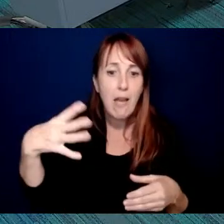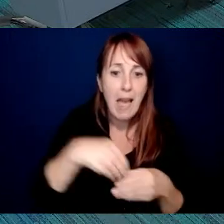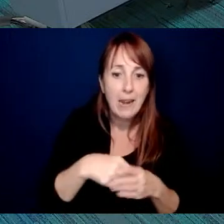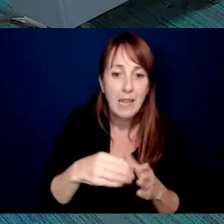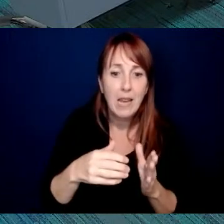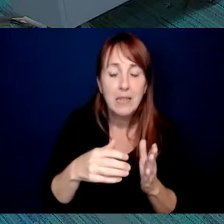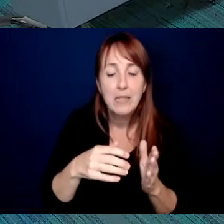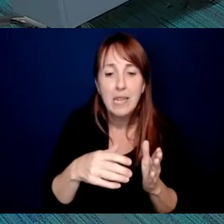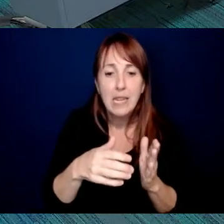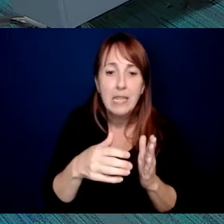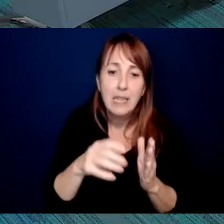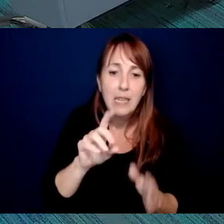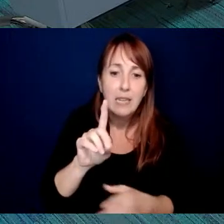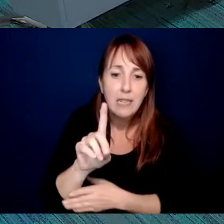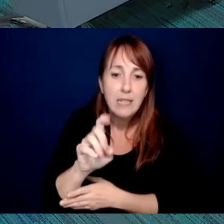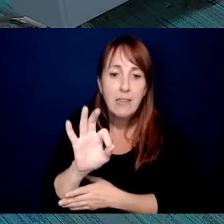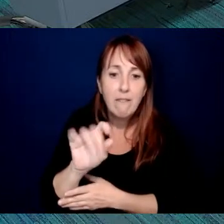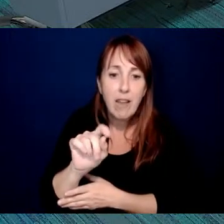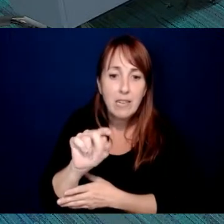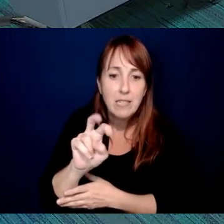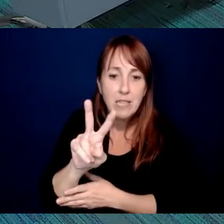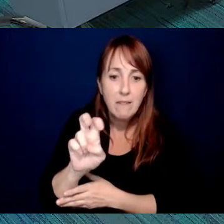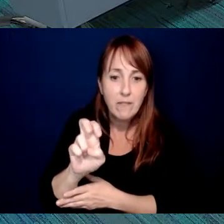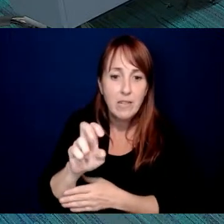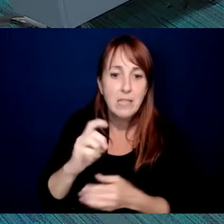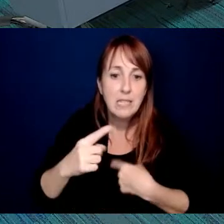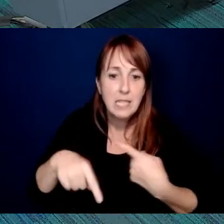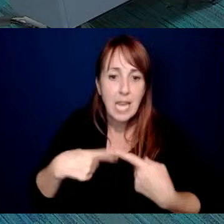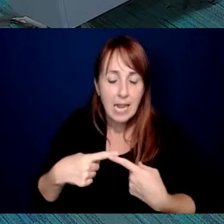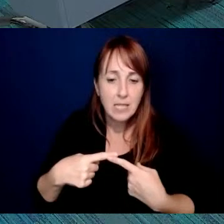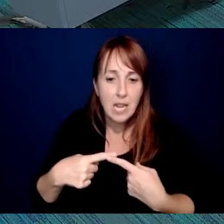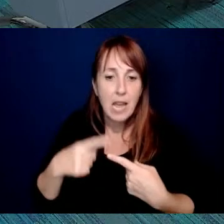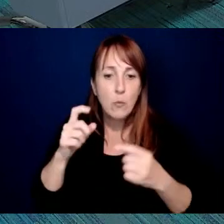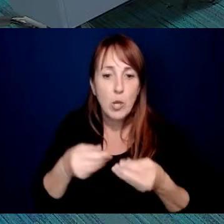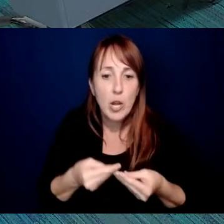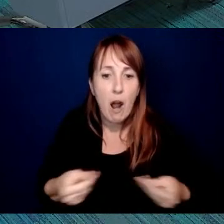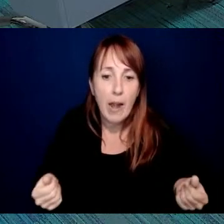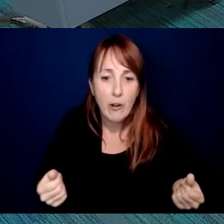and hopefully we can iron it out by time of conference.